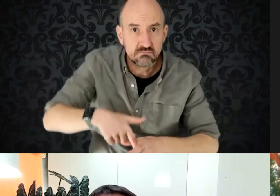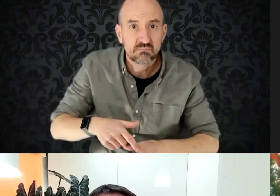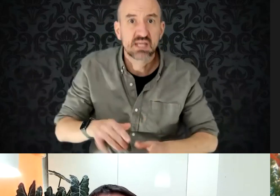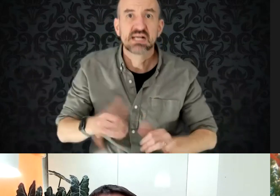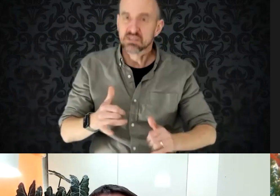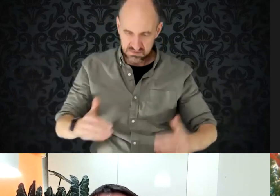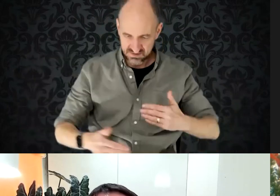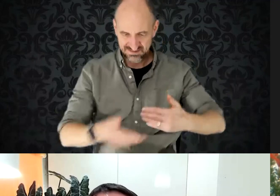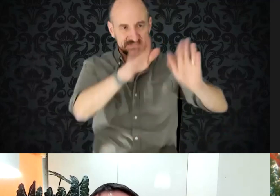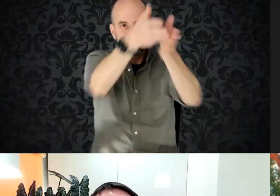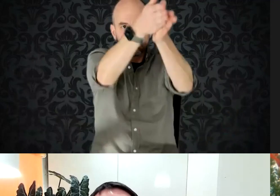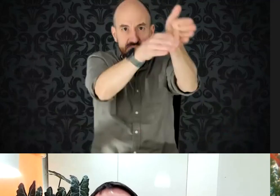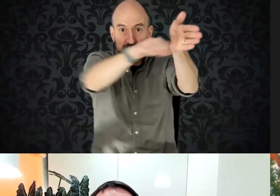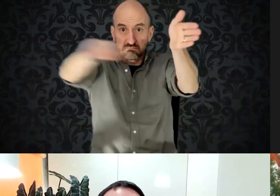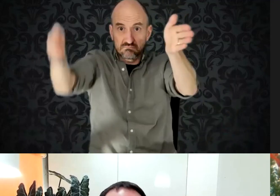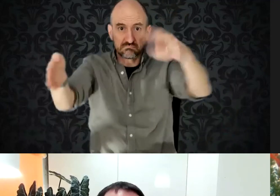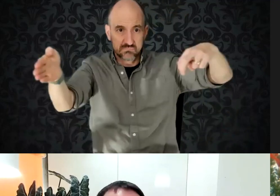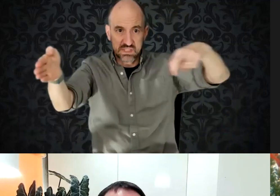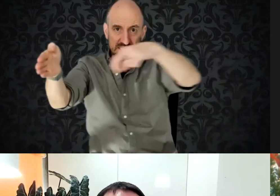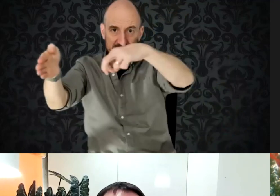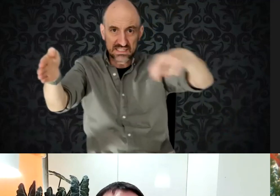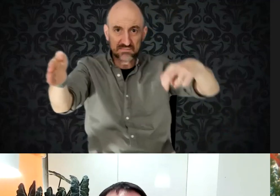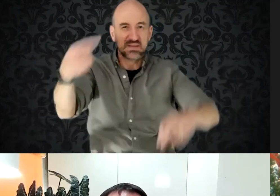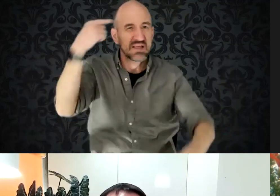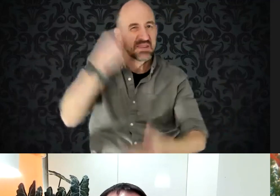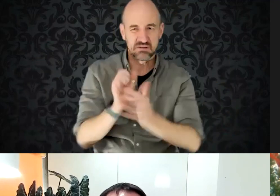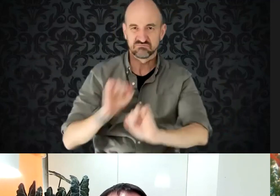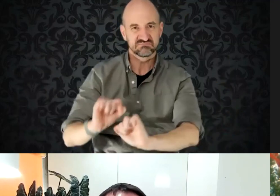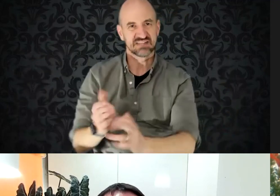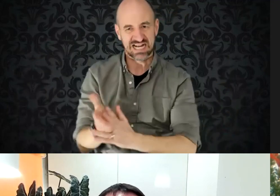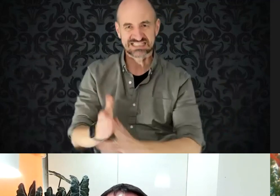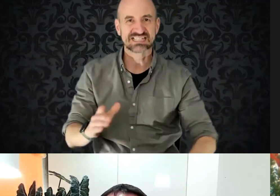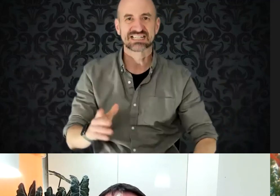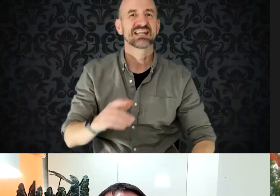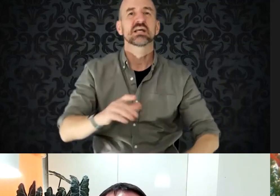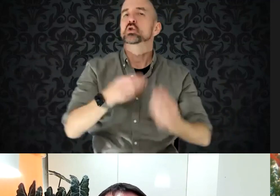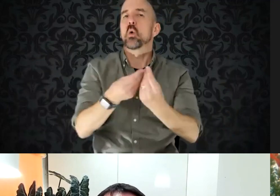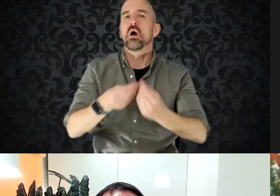you can get your knees underneath them. You can still plant veggies and ornamentals in there as